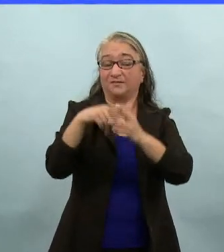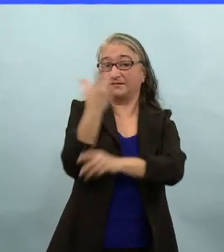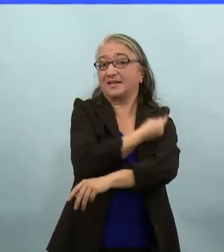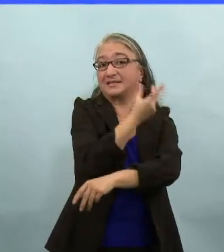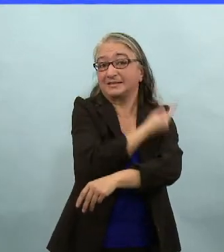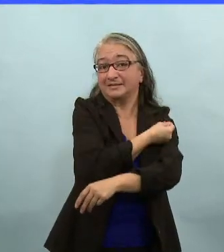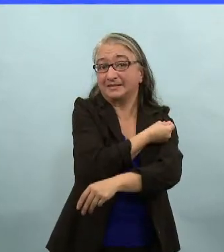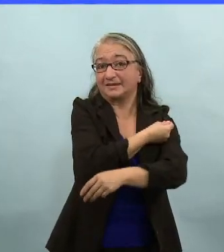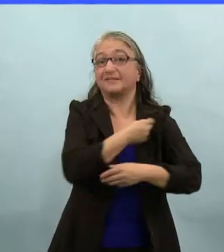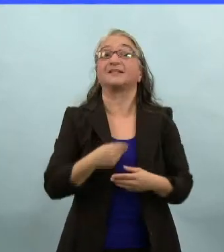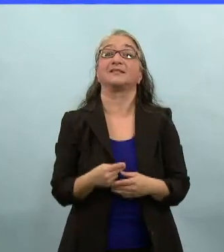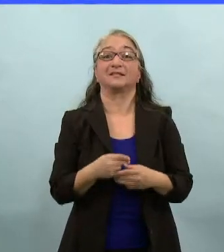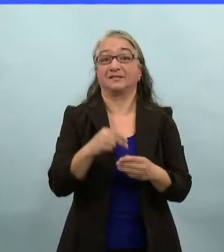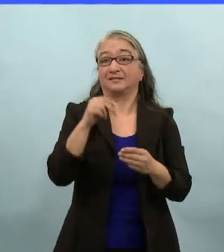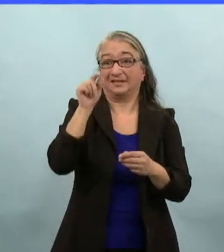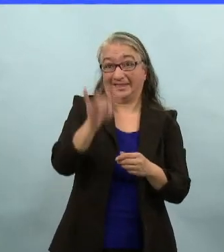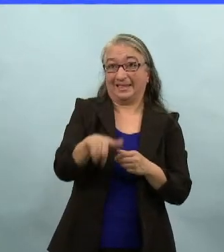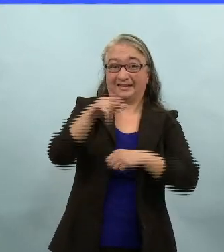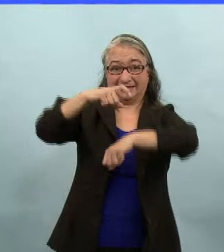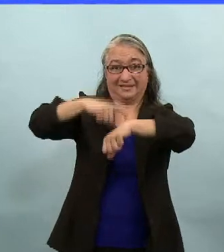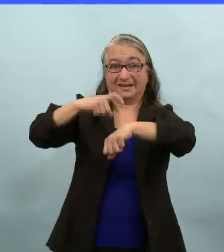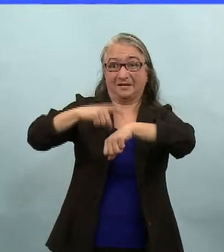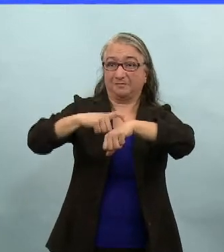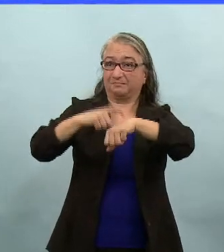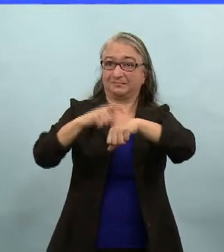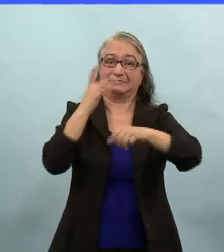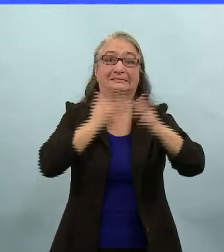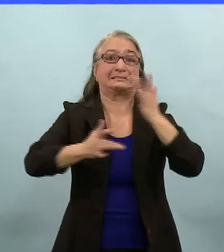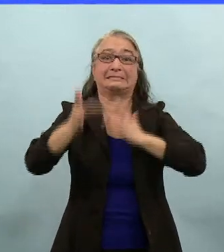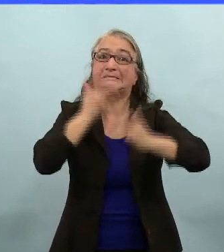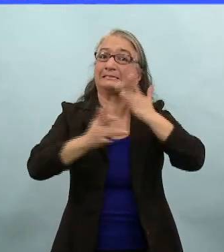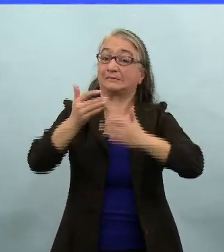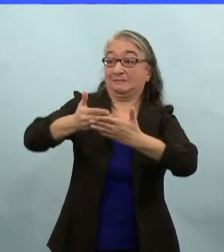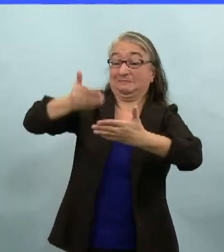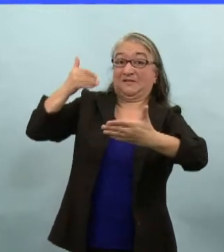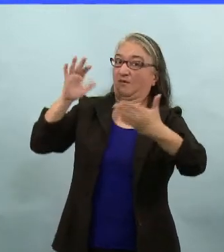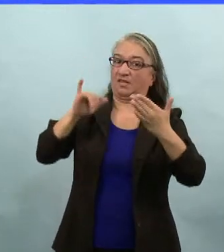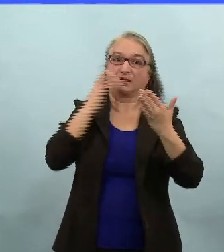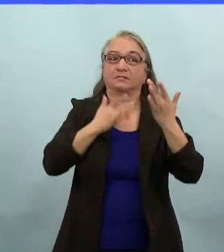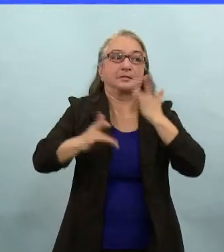this was because we had a very limited supply of vaccines at that time and we wanted to make